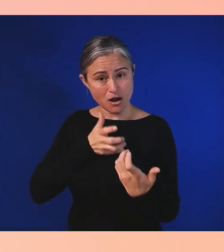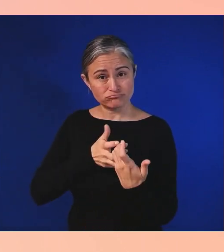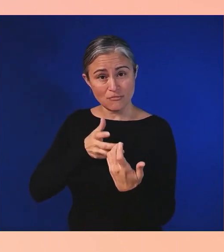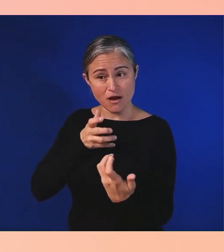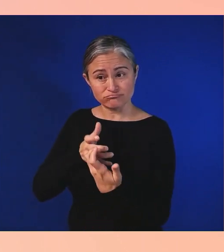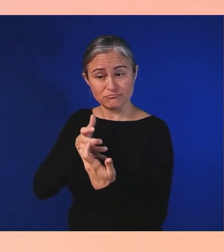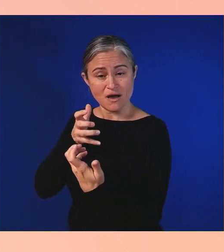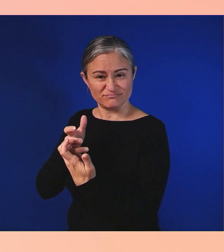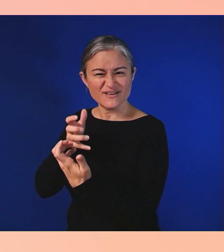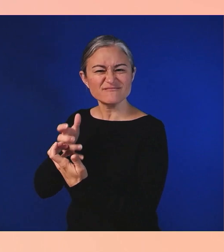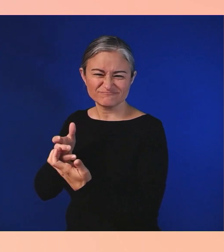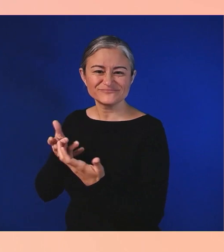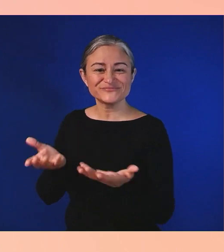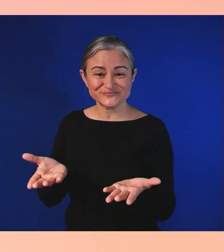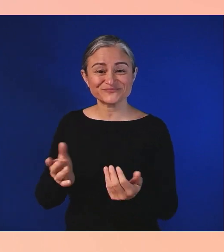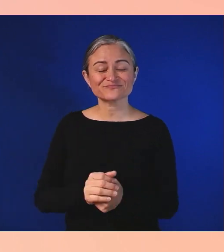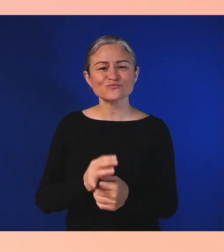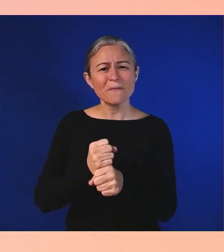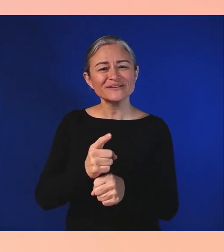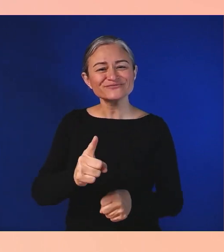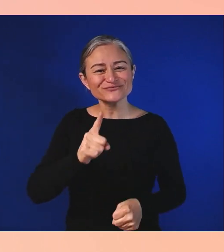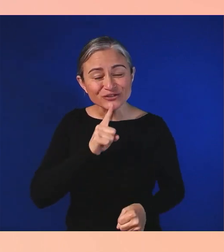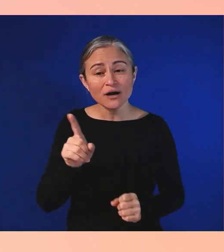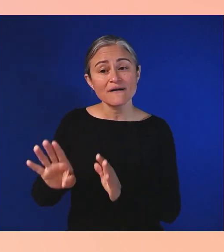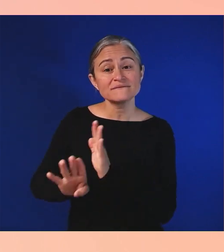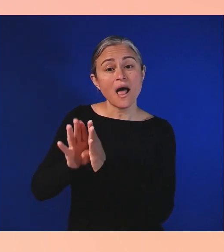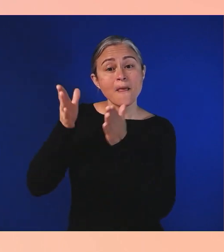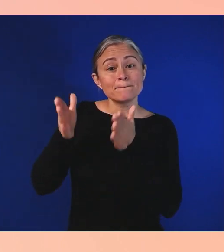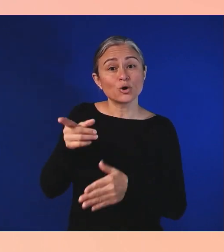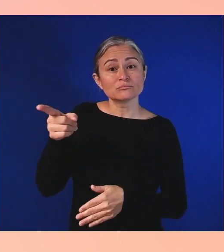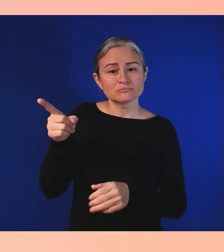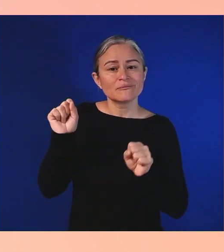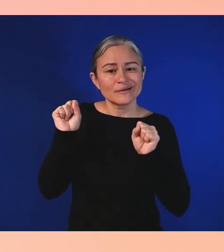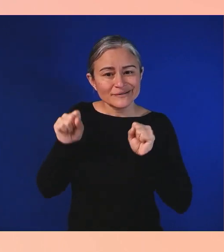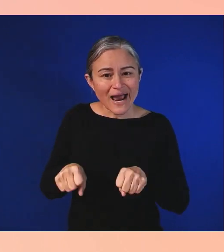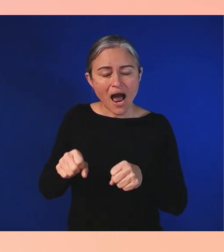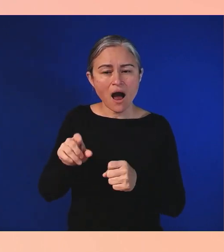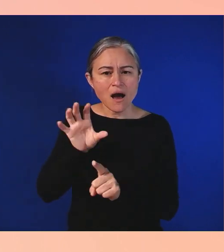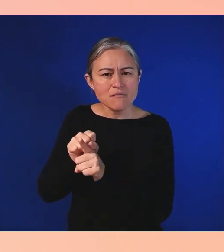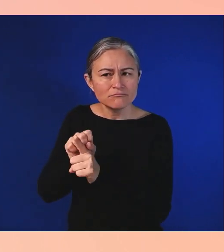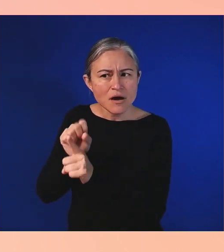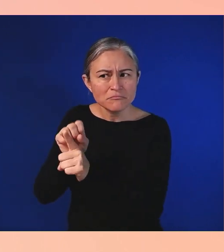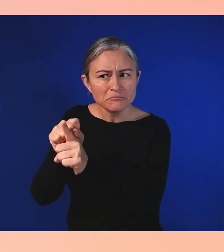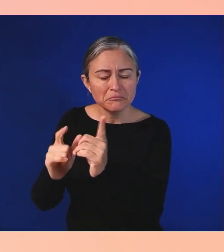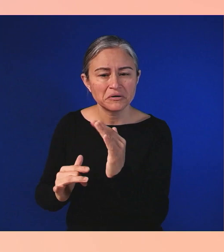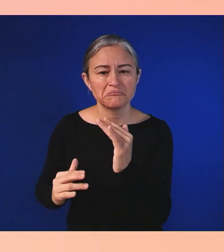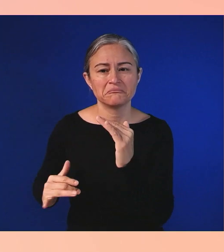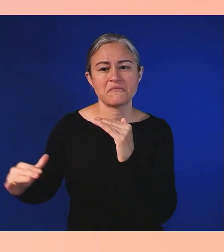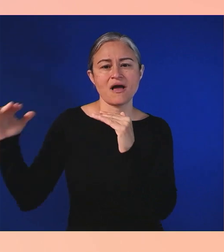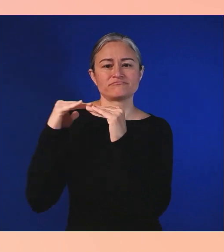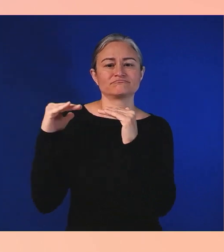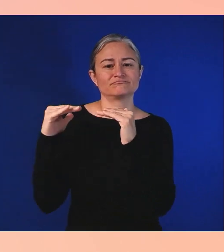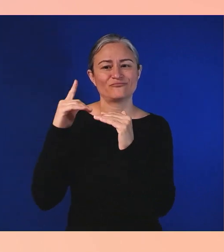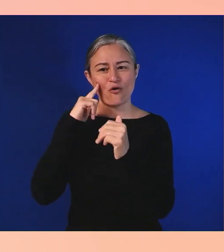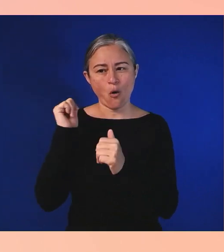Now you can find audio cues Roberto demoed in the accessibility settings in both Visual Studio and VS code.